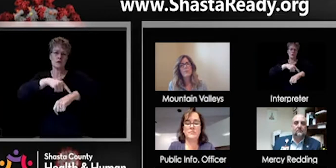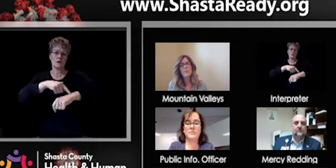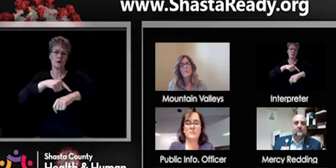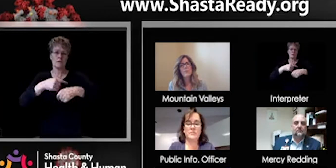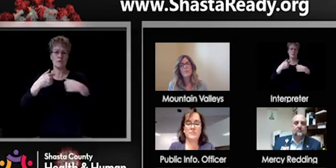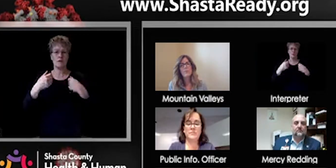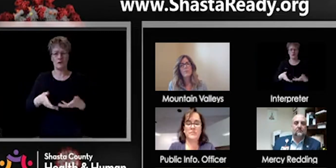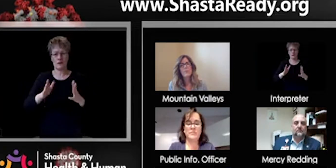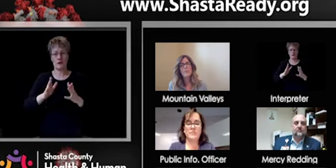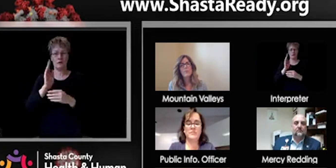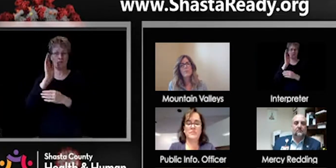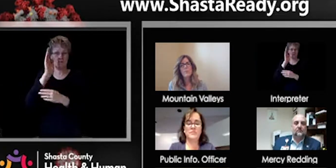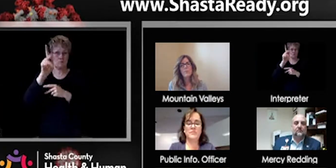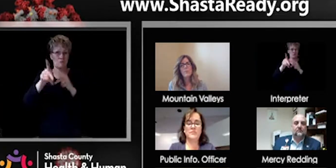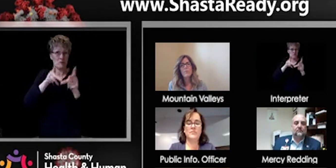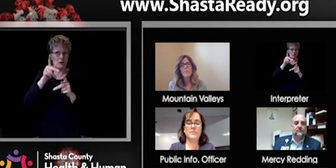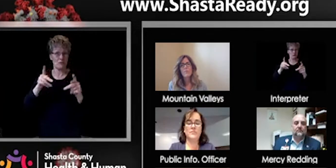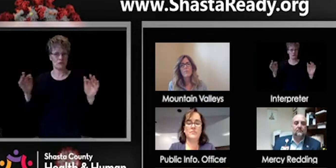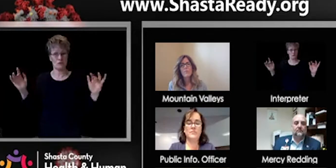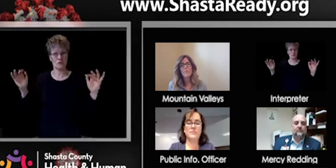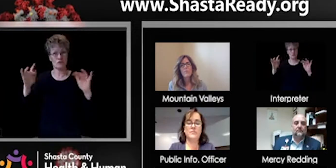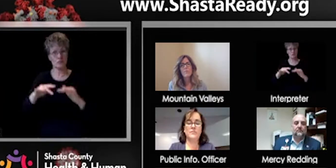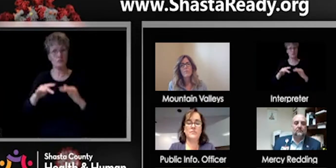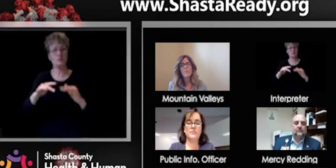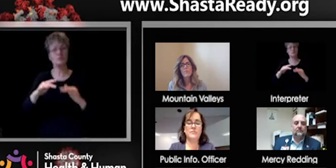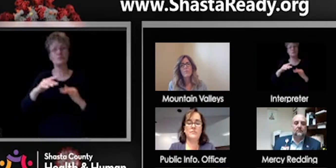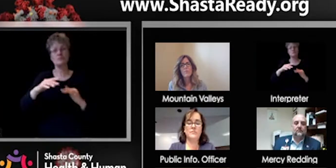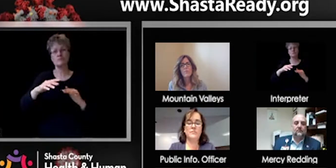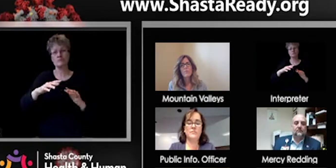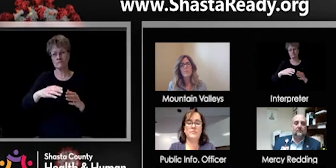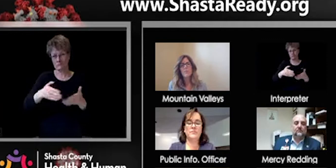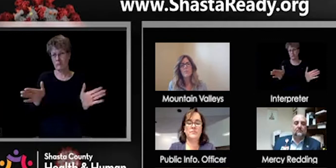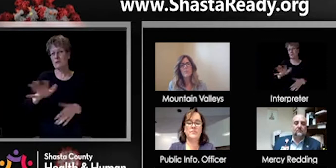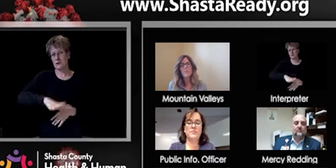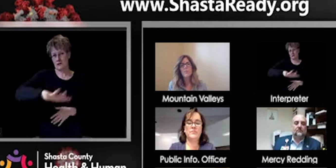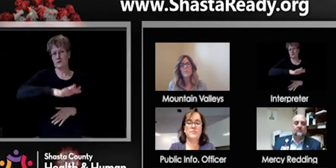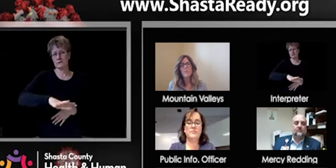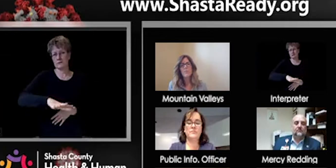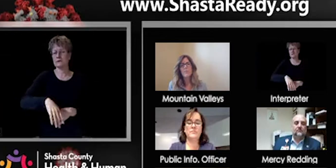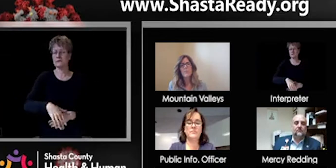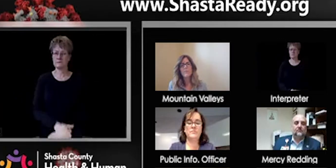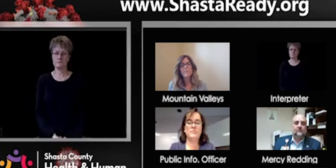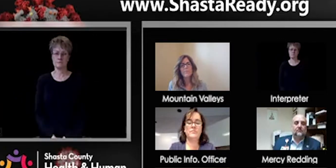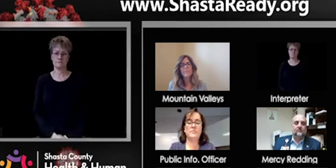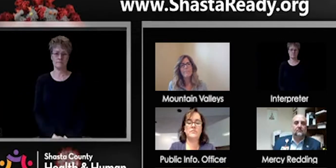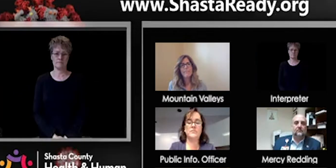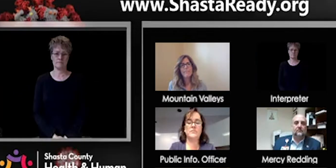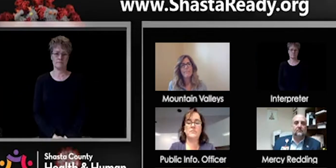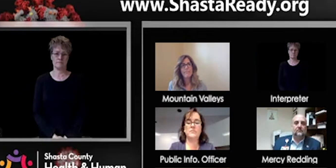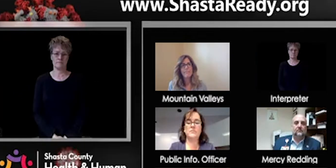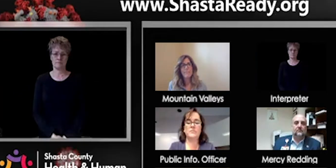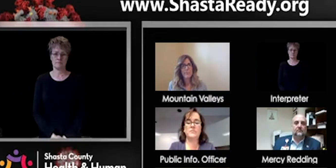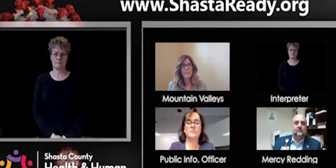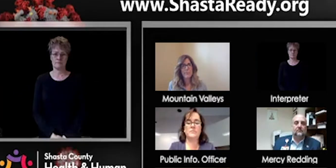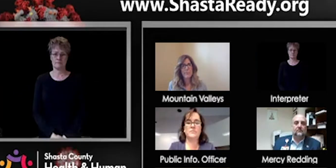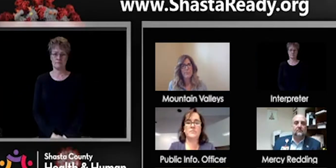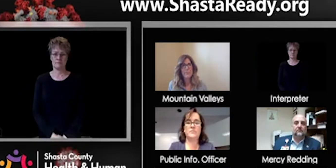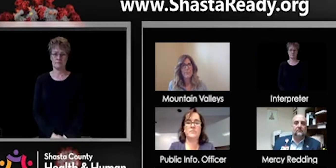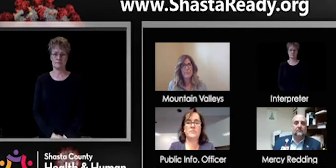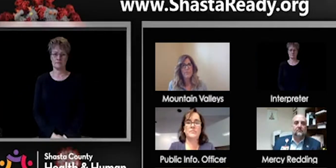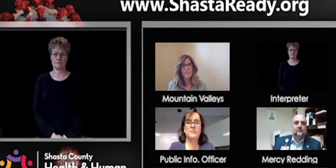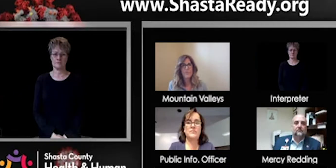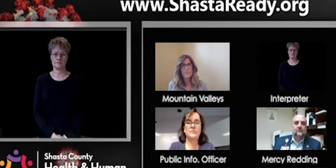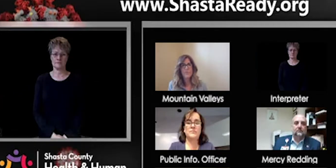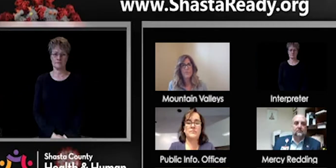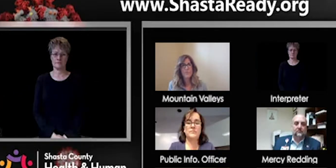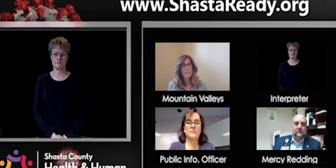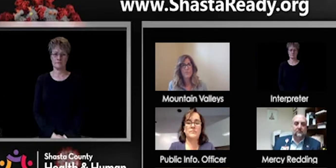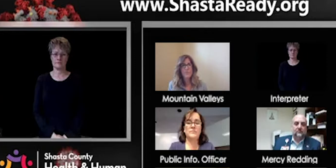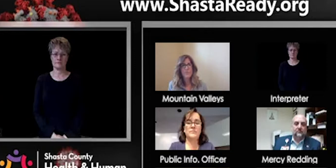that are allowed. So, yes. What do you think the chances are for the